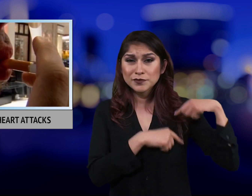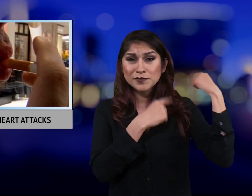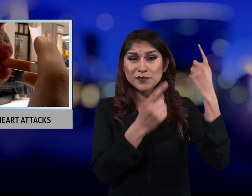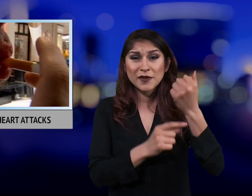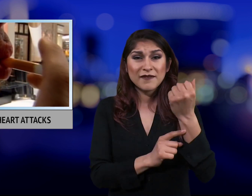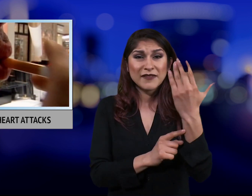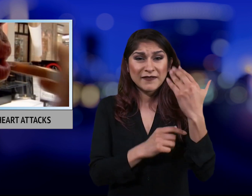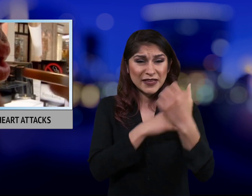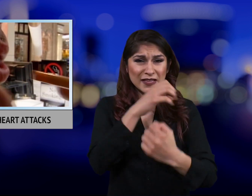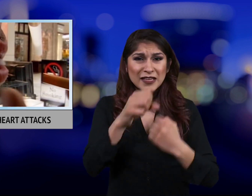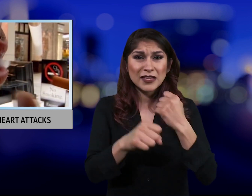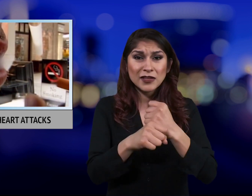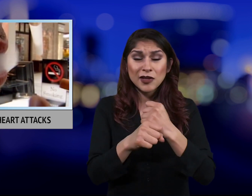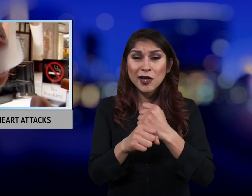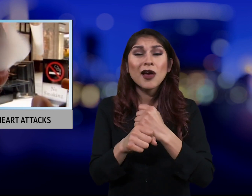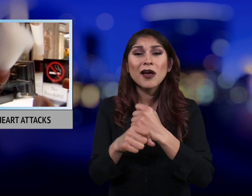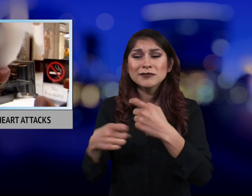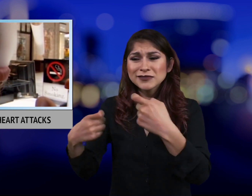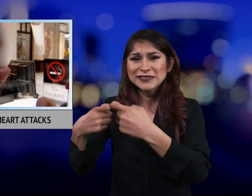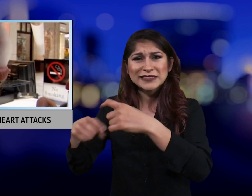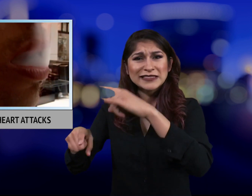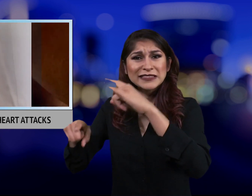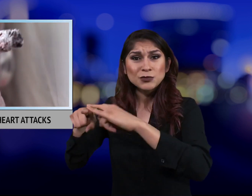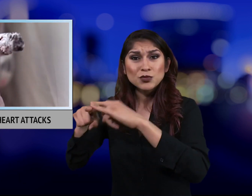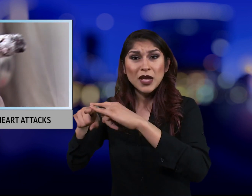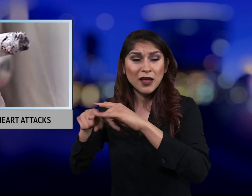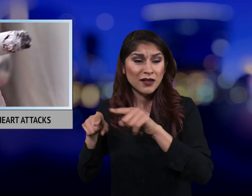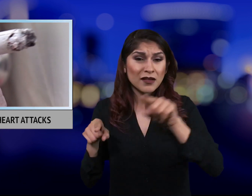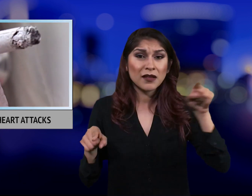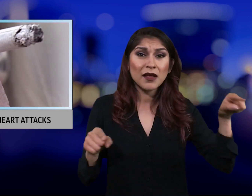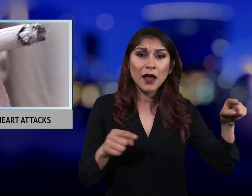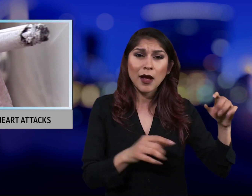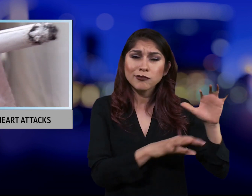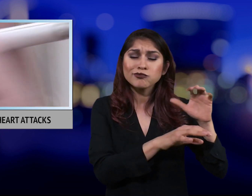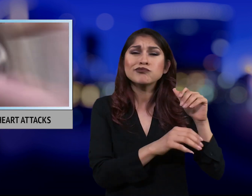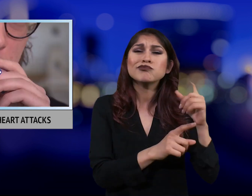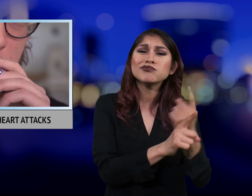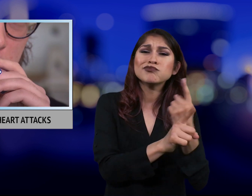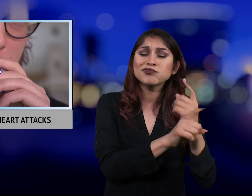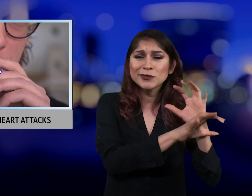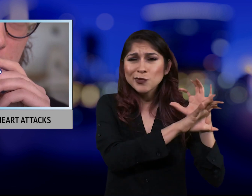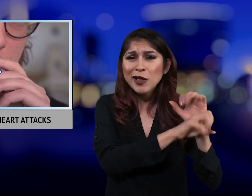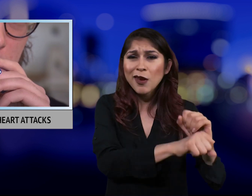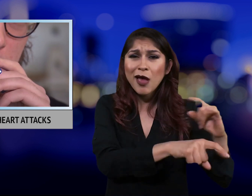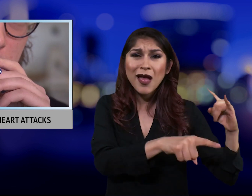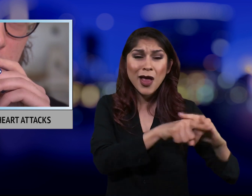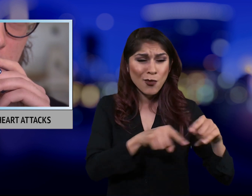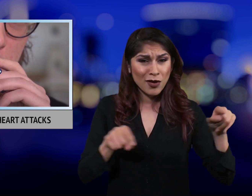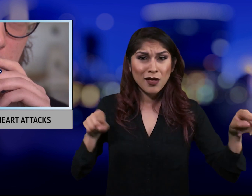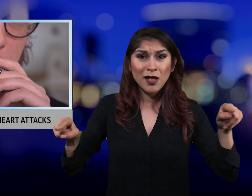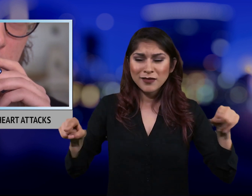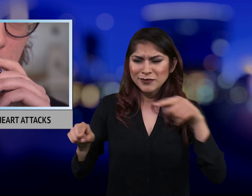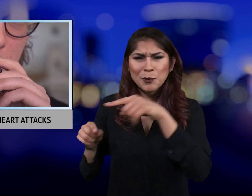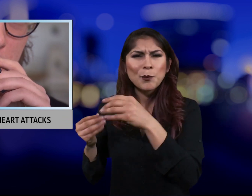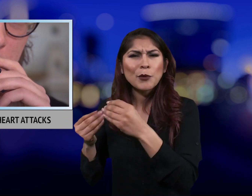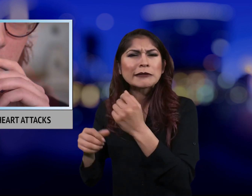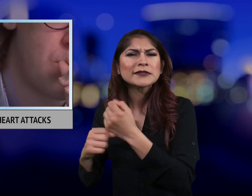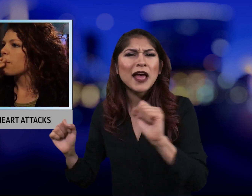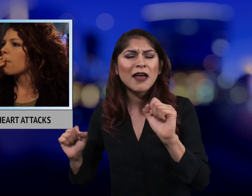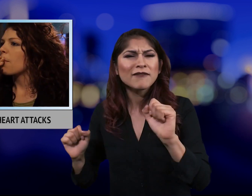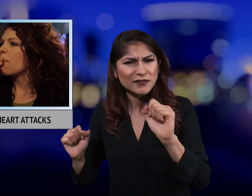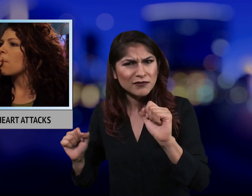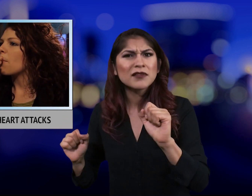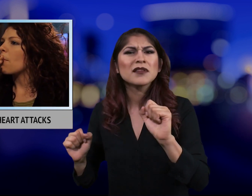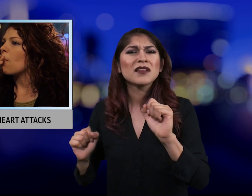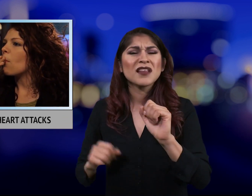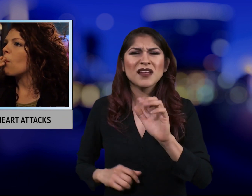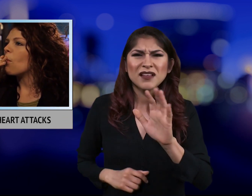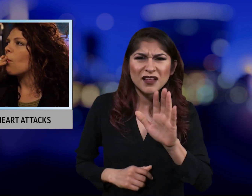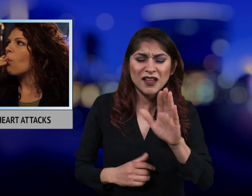For 15 years e-cigarettes have been billed as a safer alternative to traditional cigarettes.